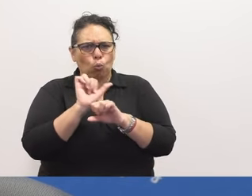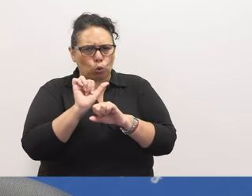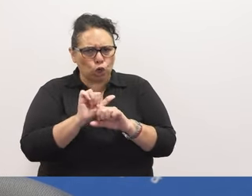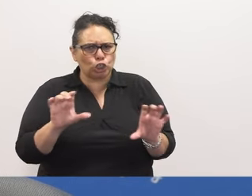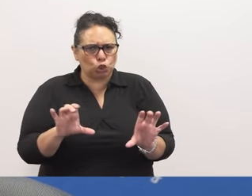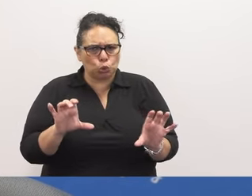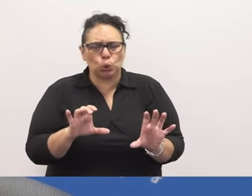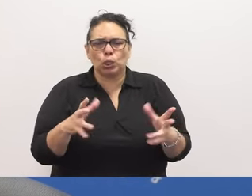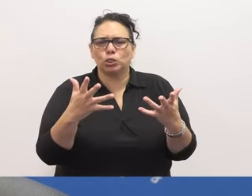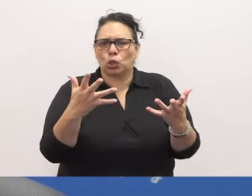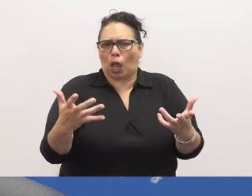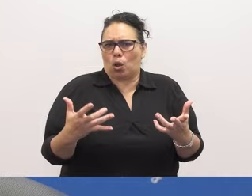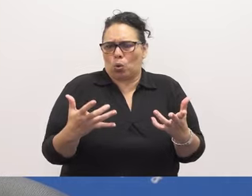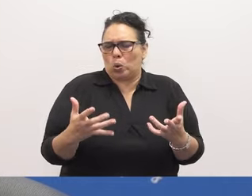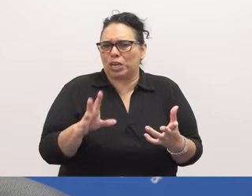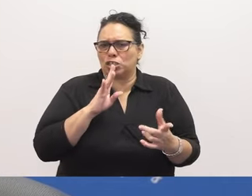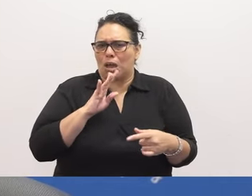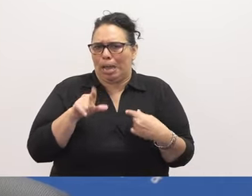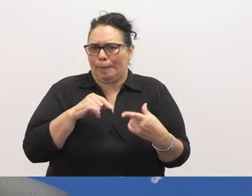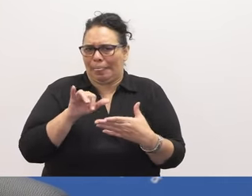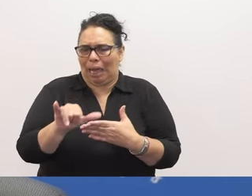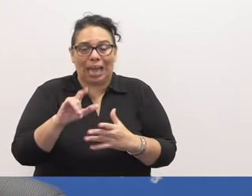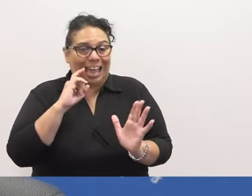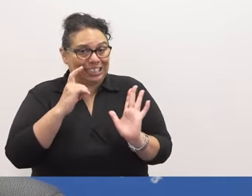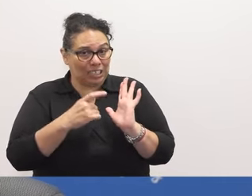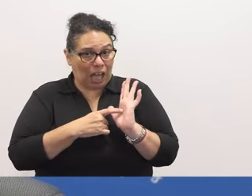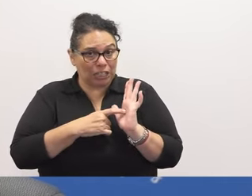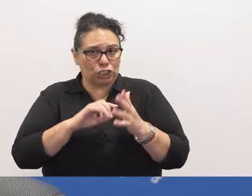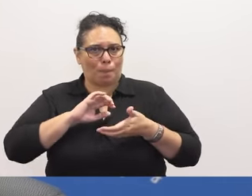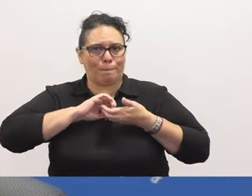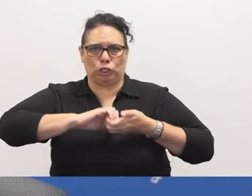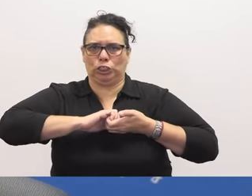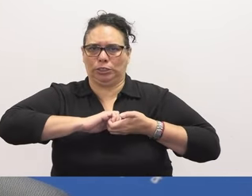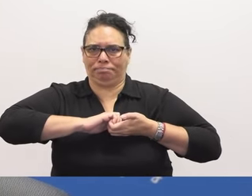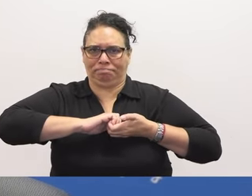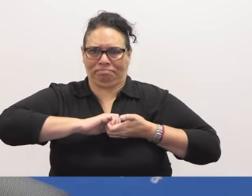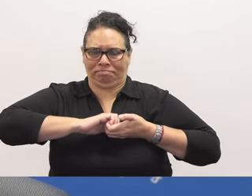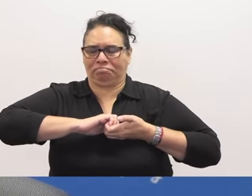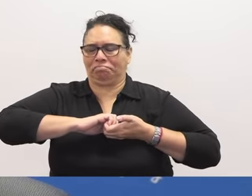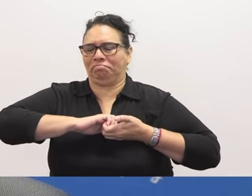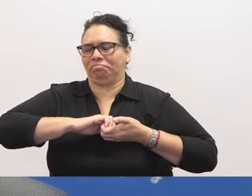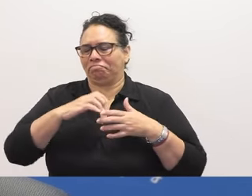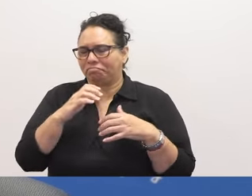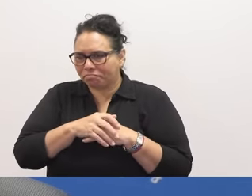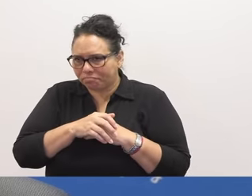So I wanna go on that anchor and acknowledging the partnership piece here with not just AOC7,